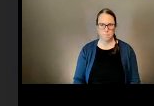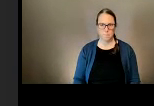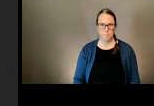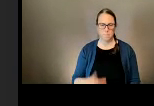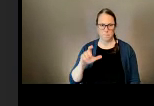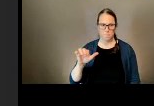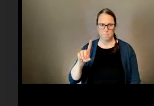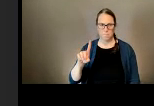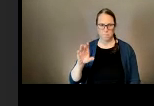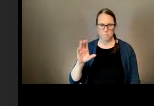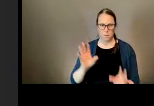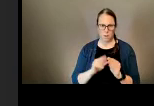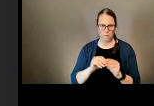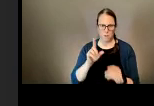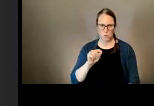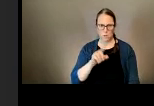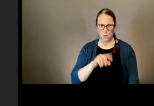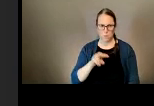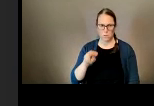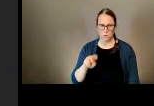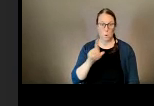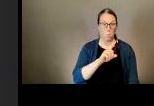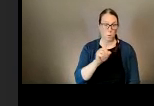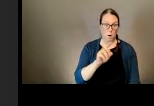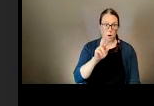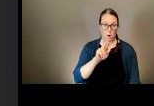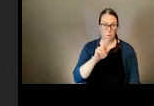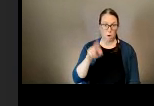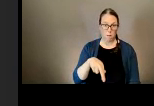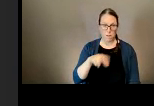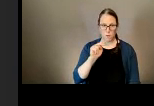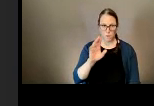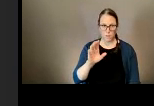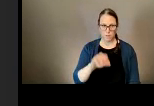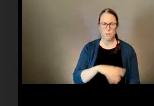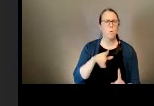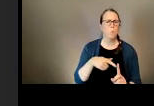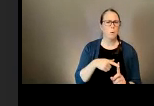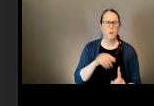[Screen Reader] LEAD conference 2022. Leap where Raleigh, North Carolina. What/when: August 3rd, four and five.